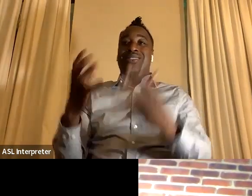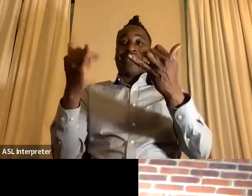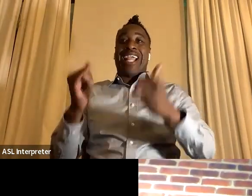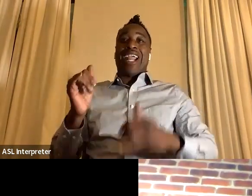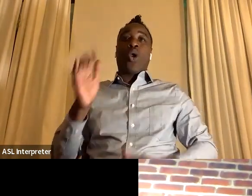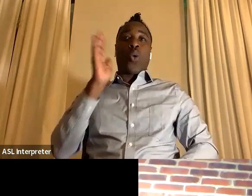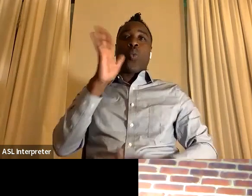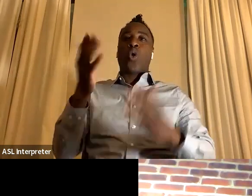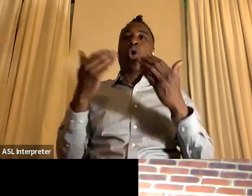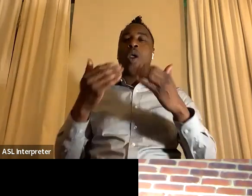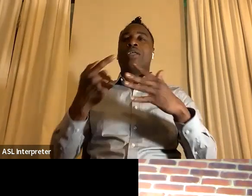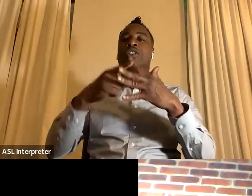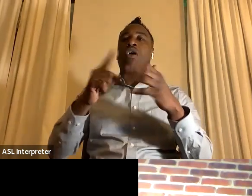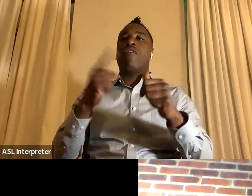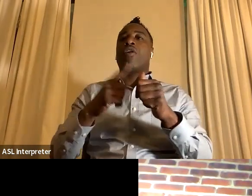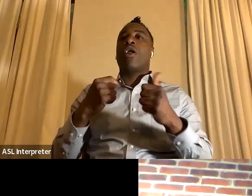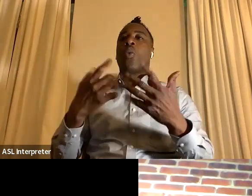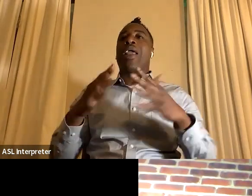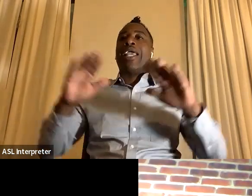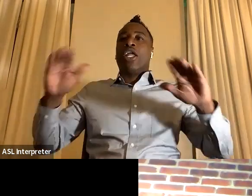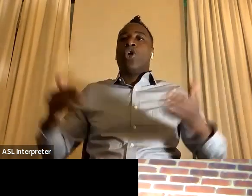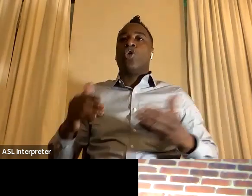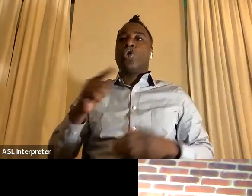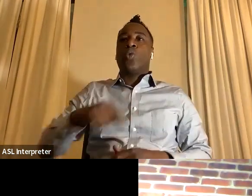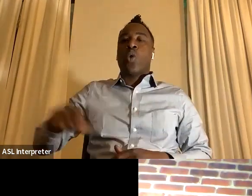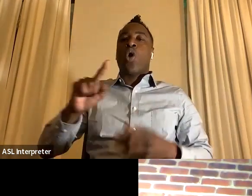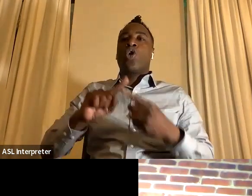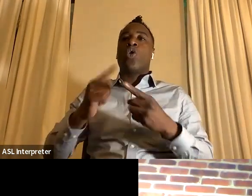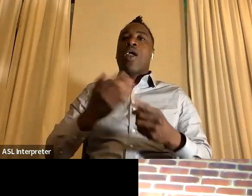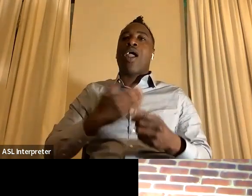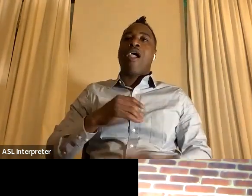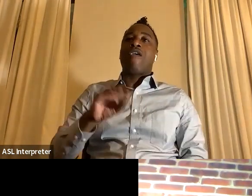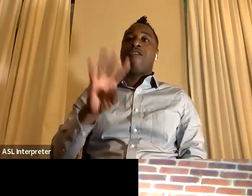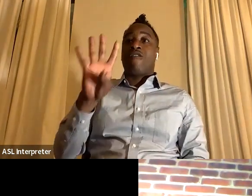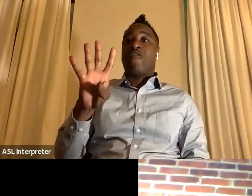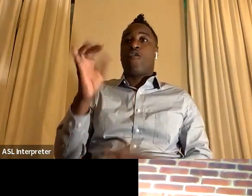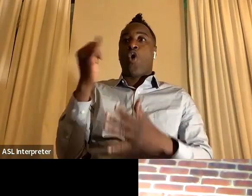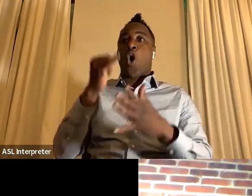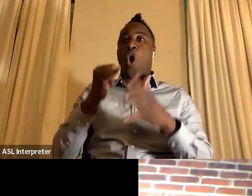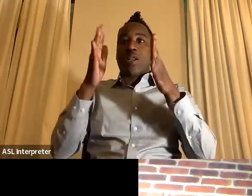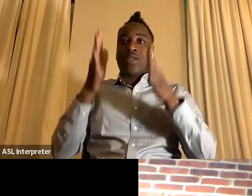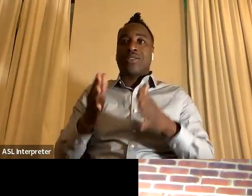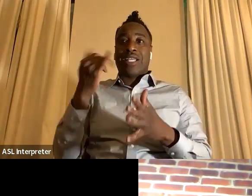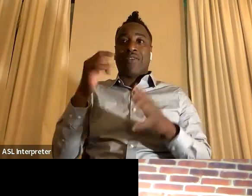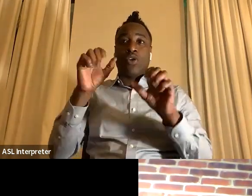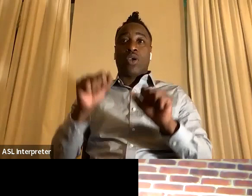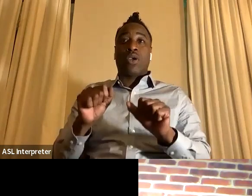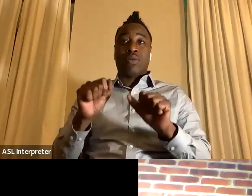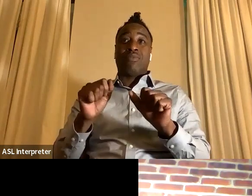First, I would like to introduce you all to our four featured artists. If you could all go ahead and give us your full names